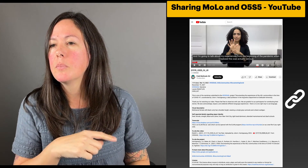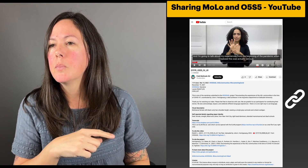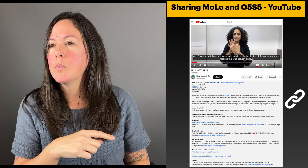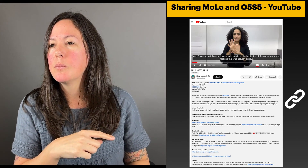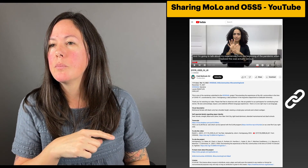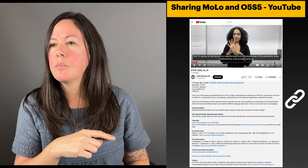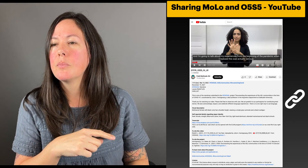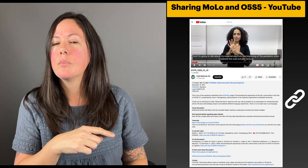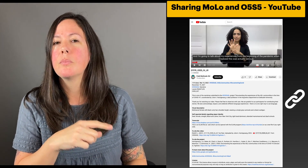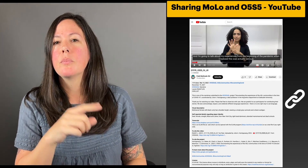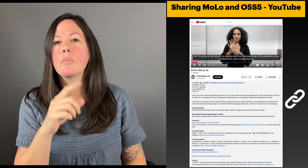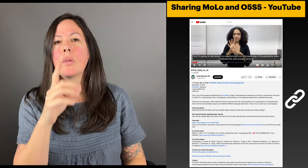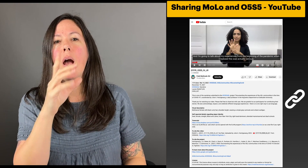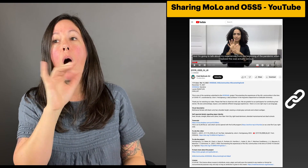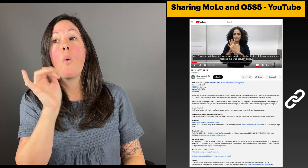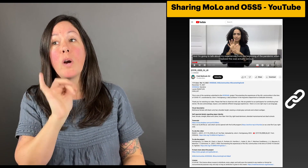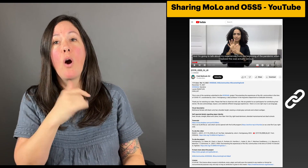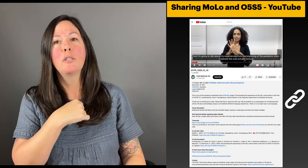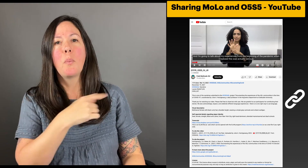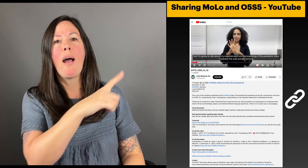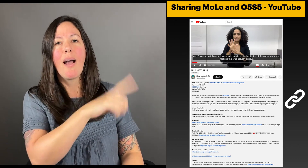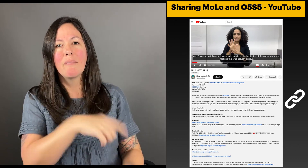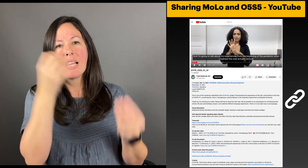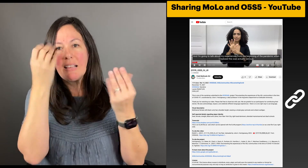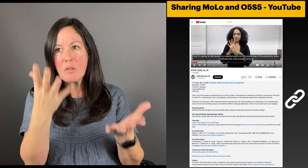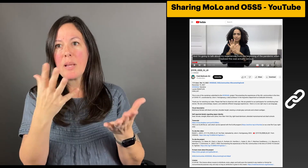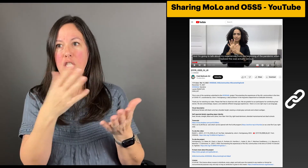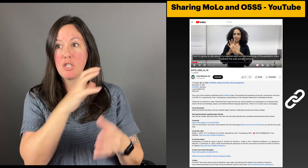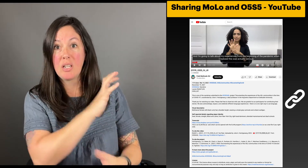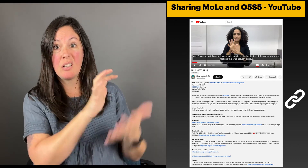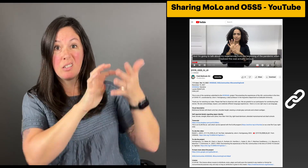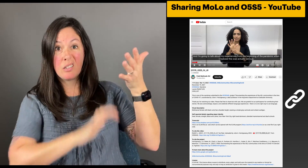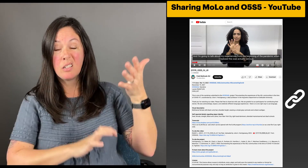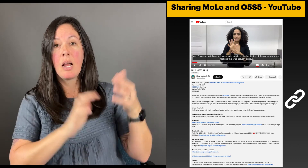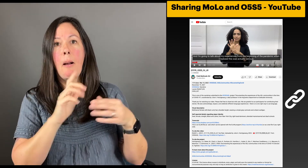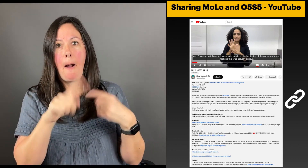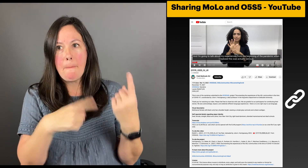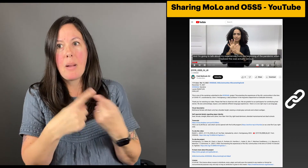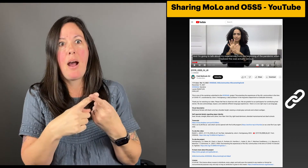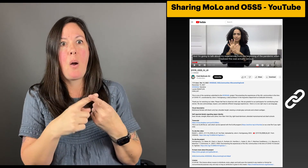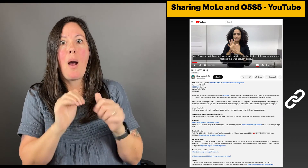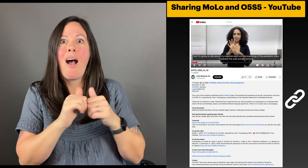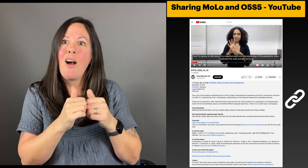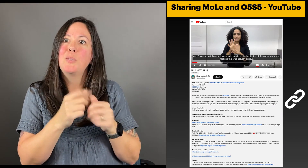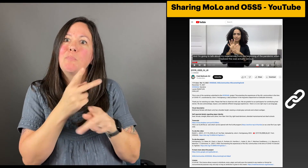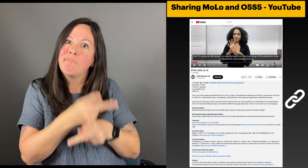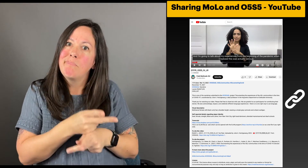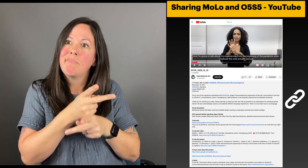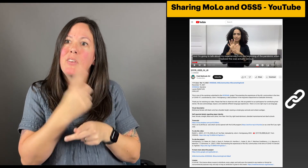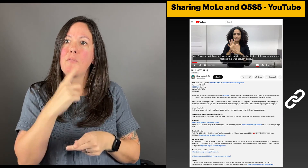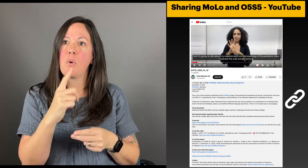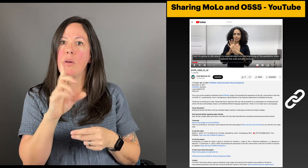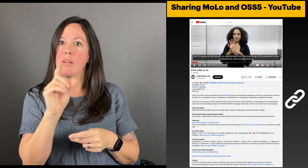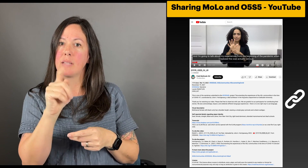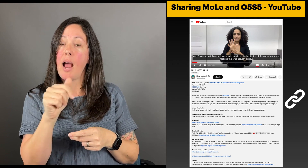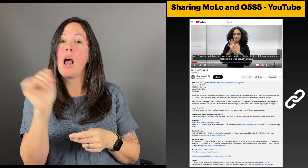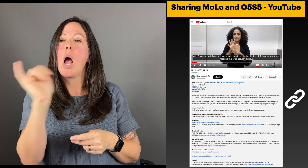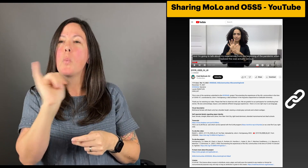put in information about thems and they would like to hide that later they always have the option to contact us and get that